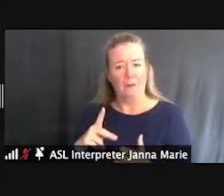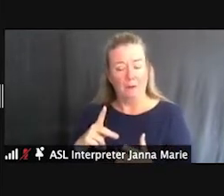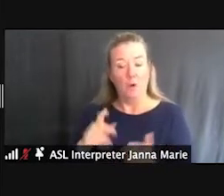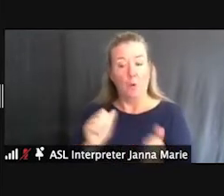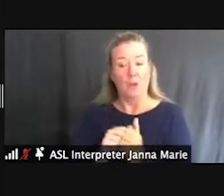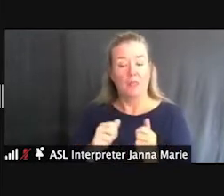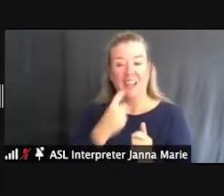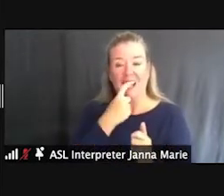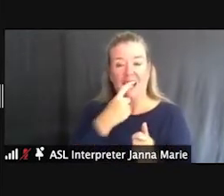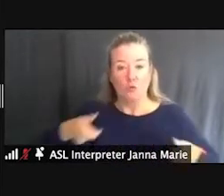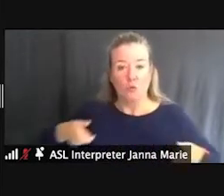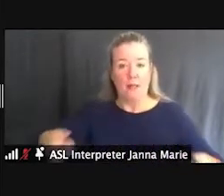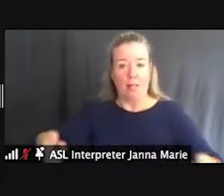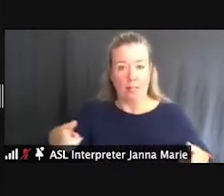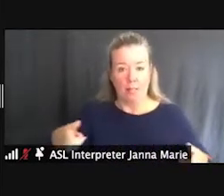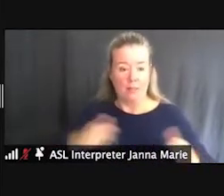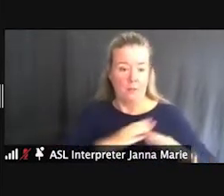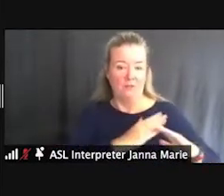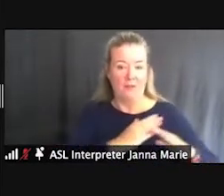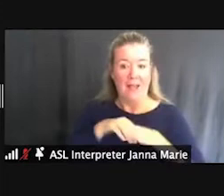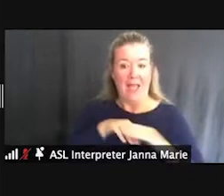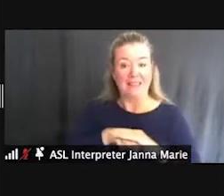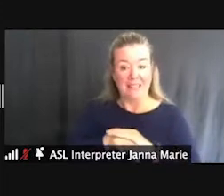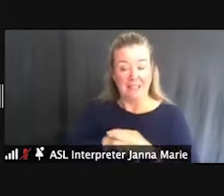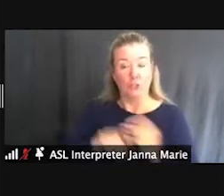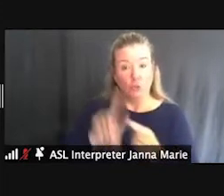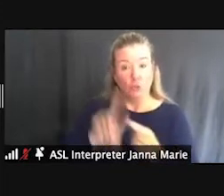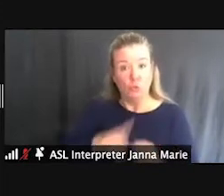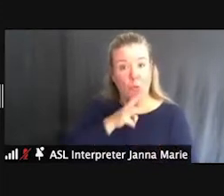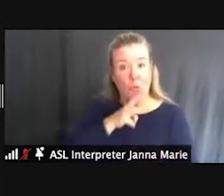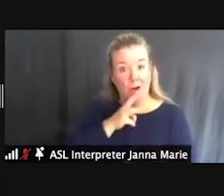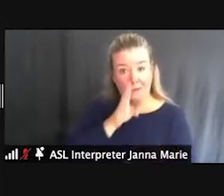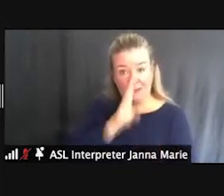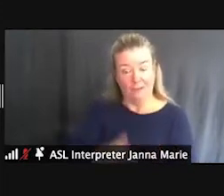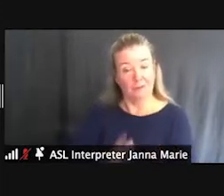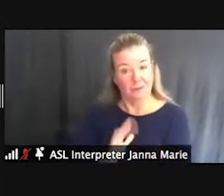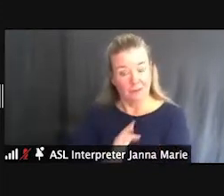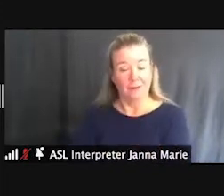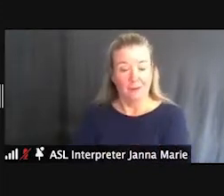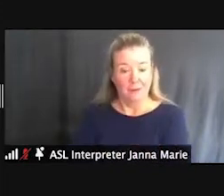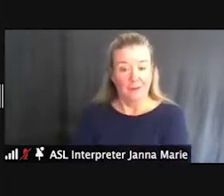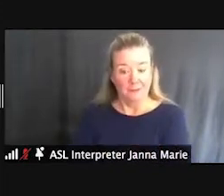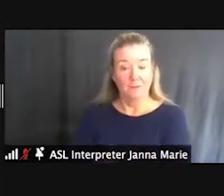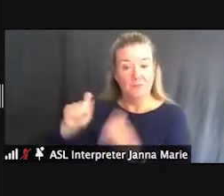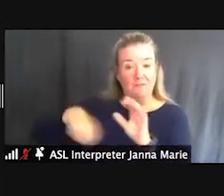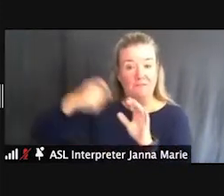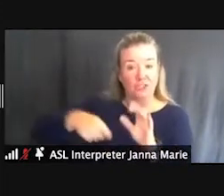provides direct access right to the water. You know fishermen enjoy using it because you can pretty much go right into the water